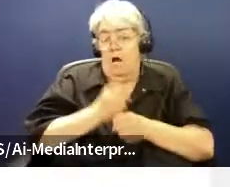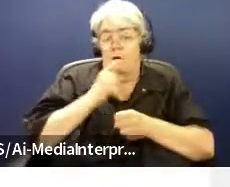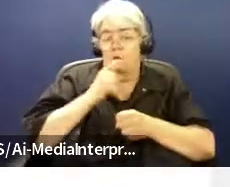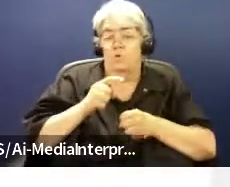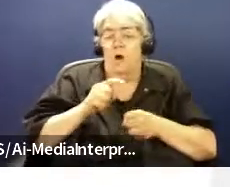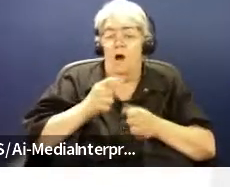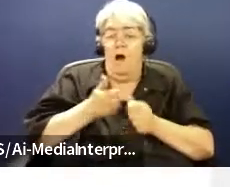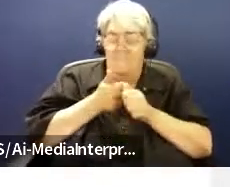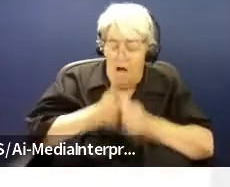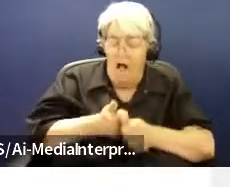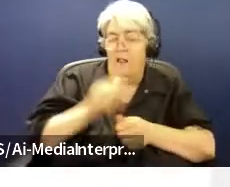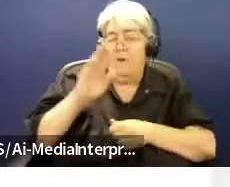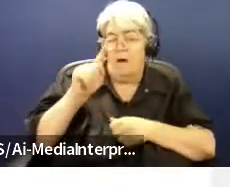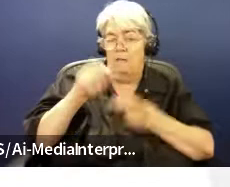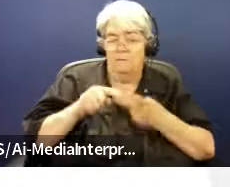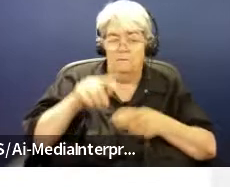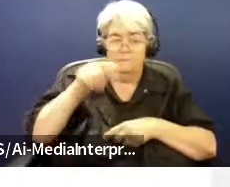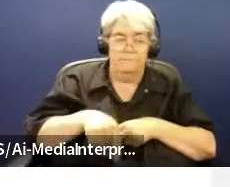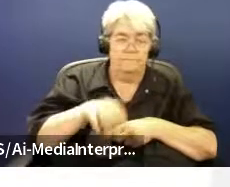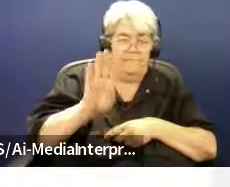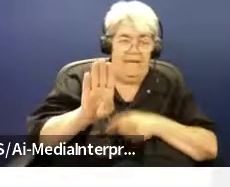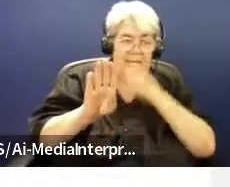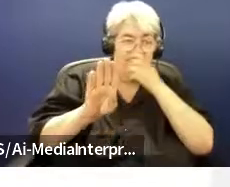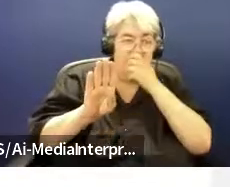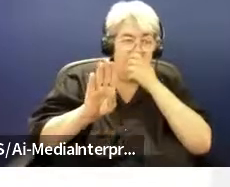There are not any on this field. Perhaps of most importance